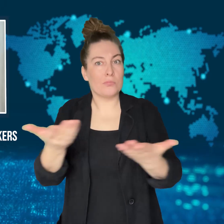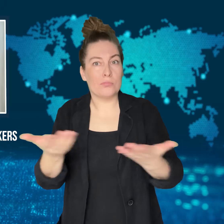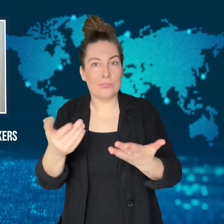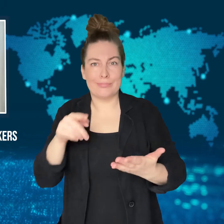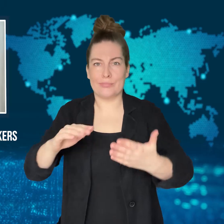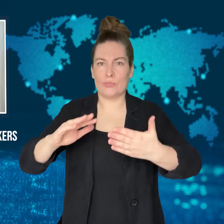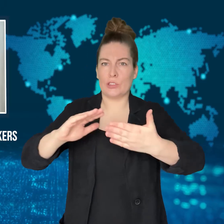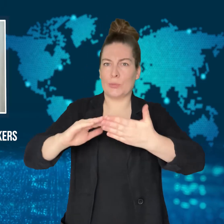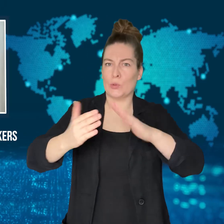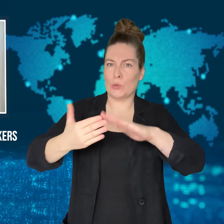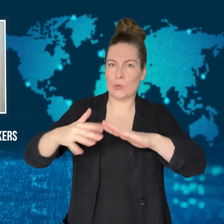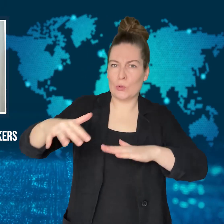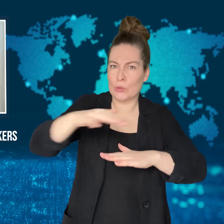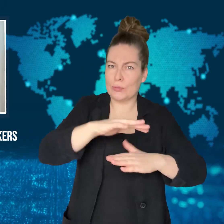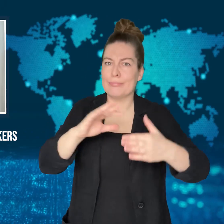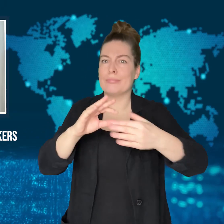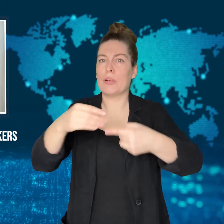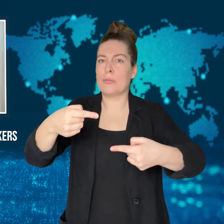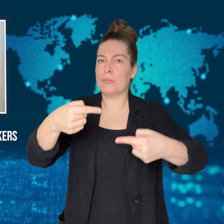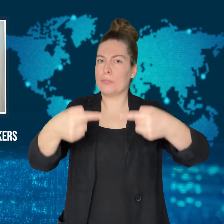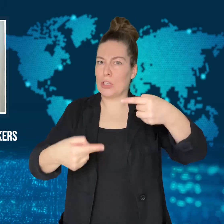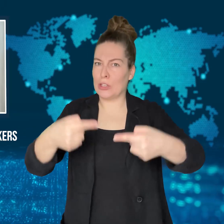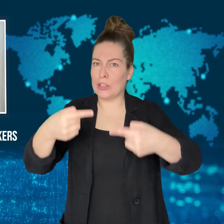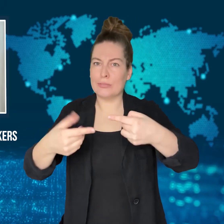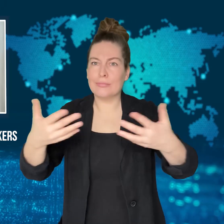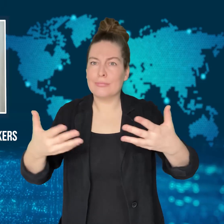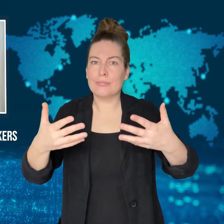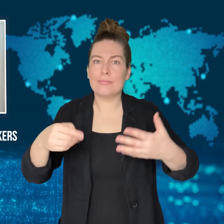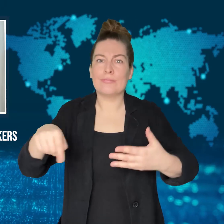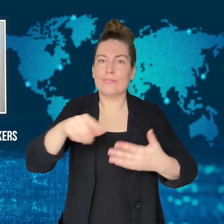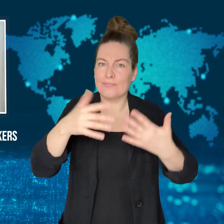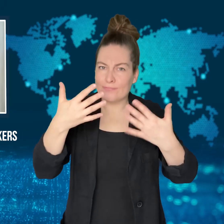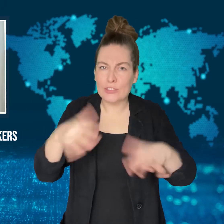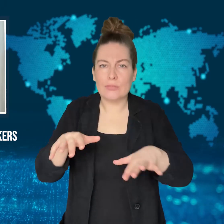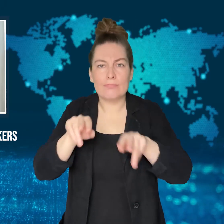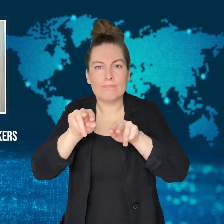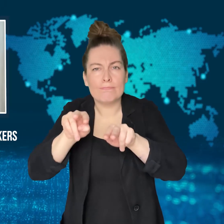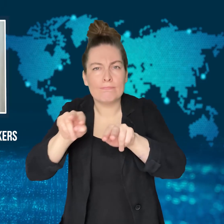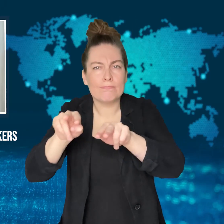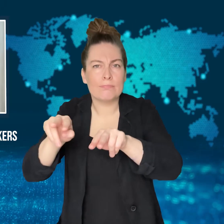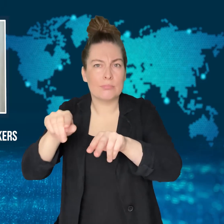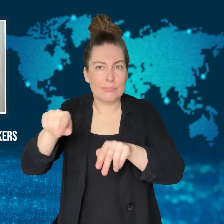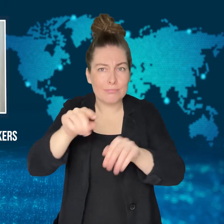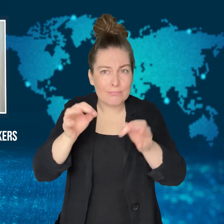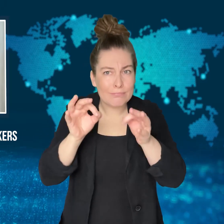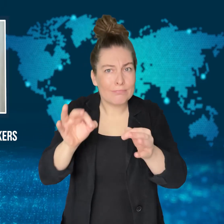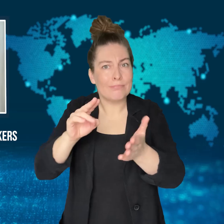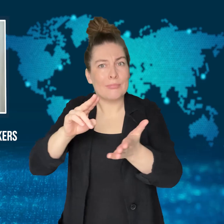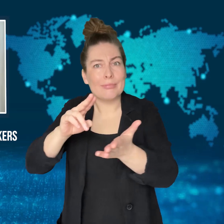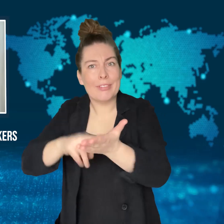and political content was "checked" to